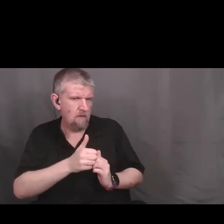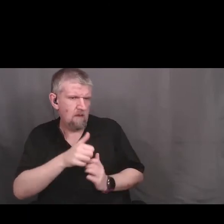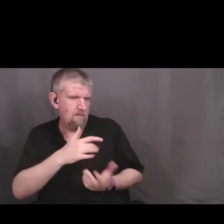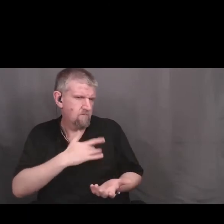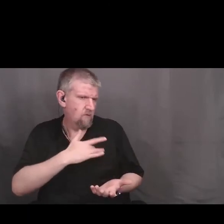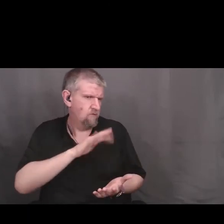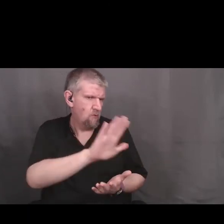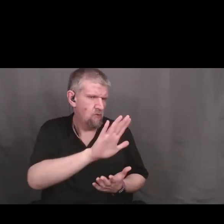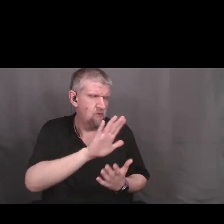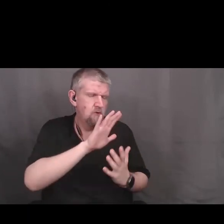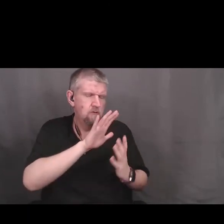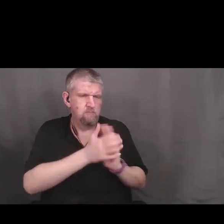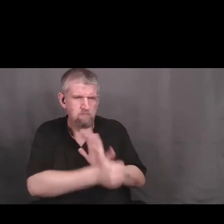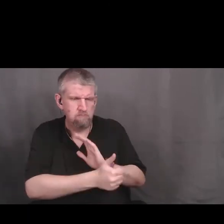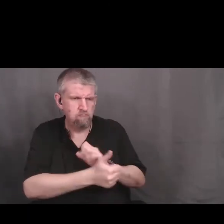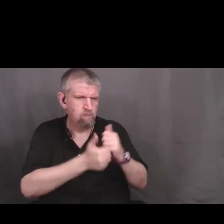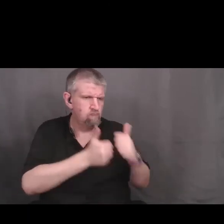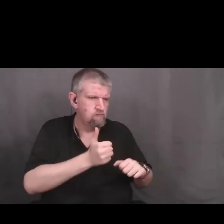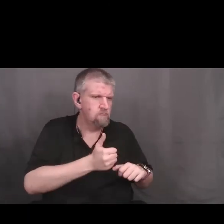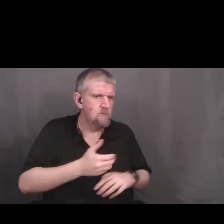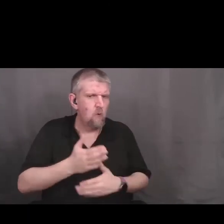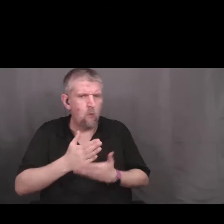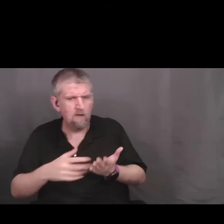how they view some of the weak points or impediments